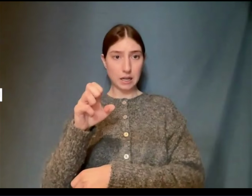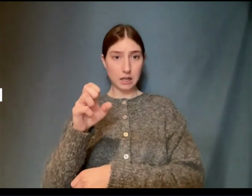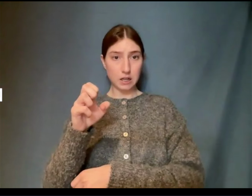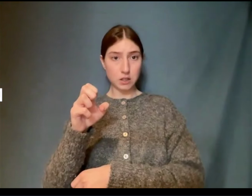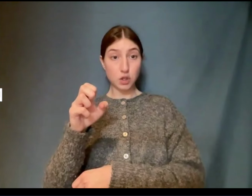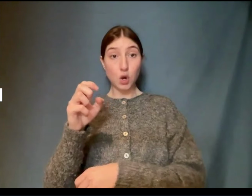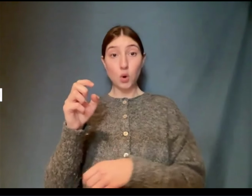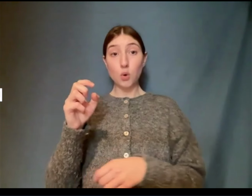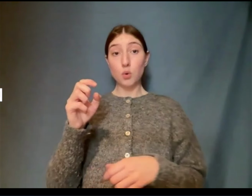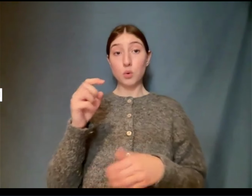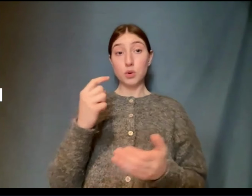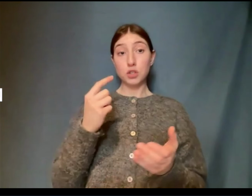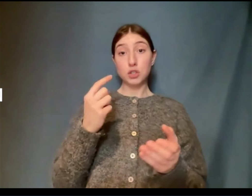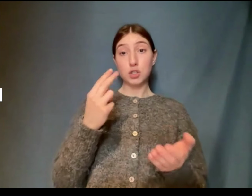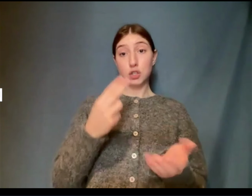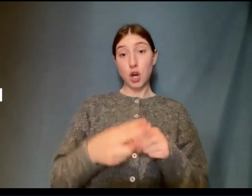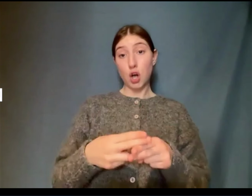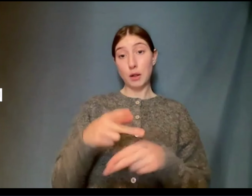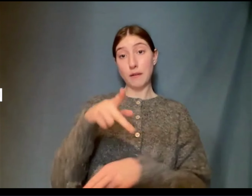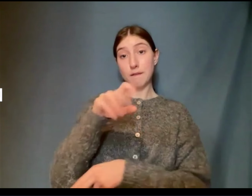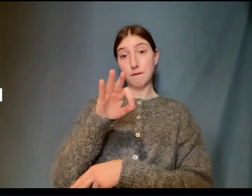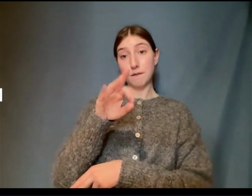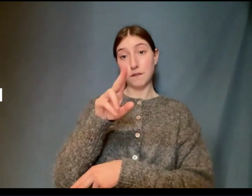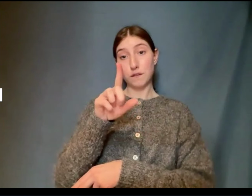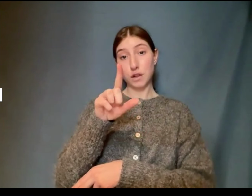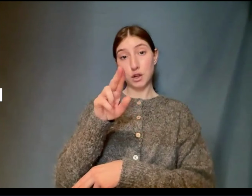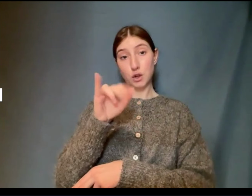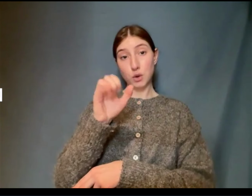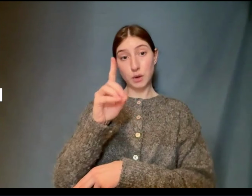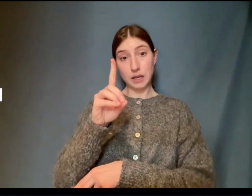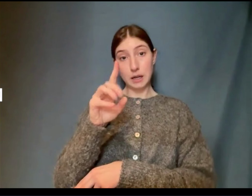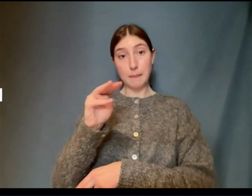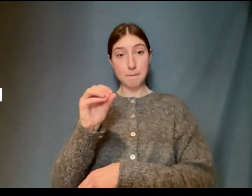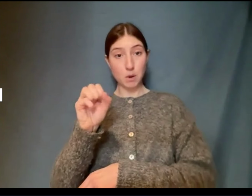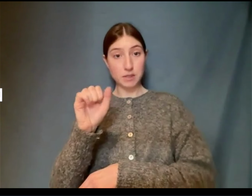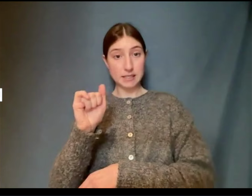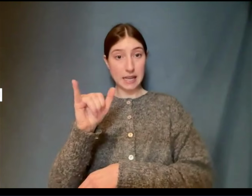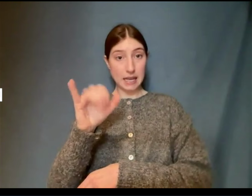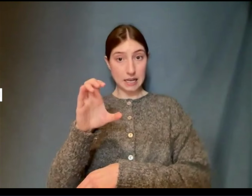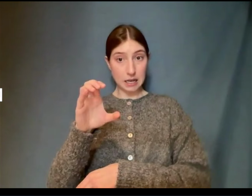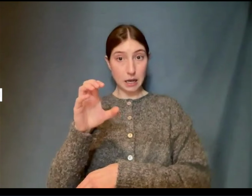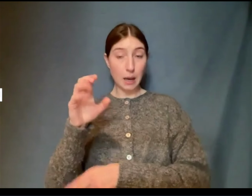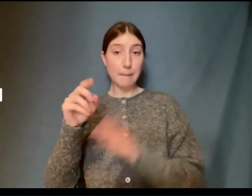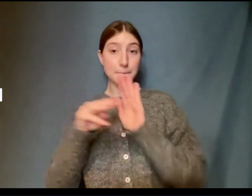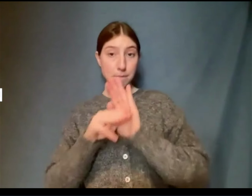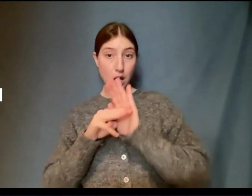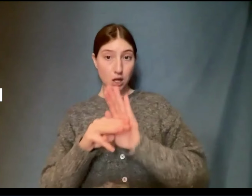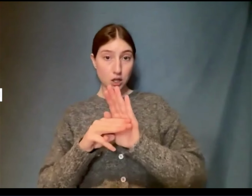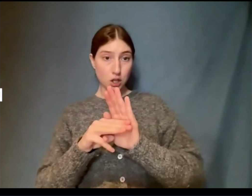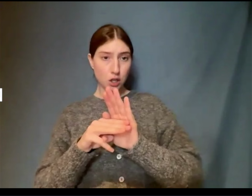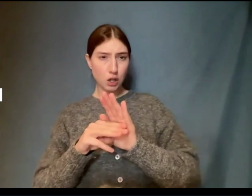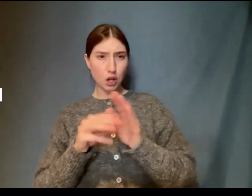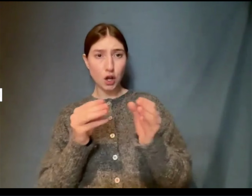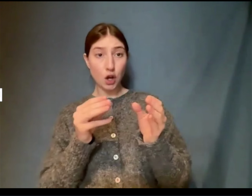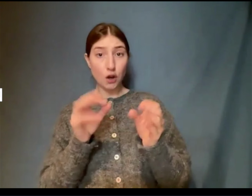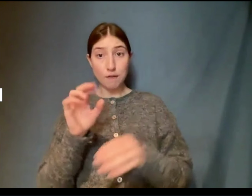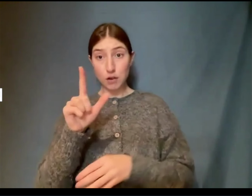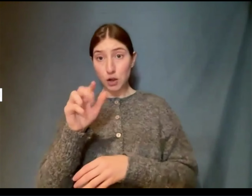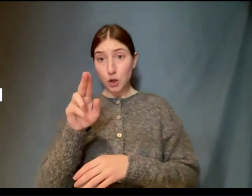does fluid mean? Liquid liquid, right? It flows. What does mosaic mean? What kind of a picture?